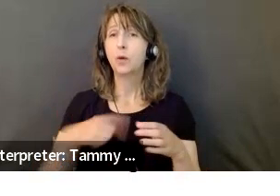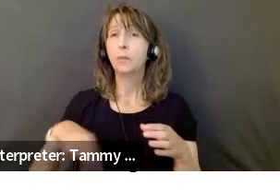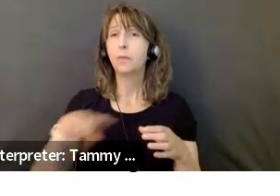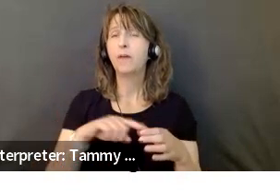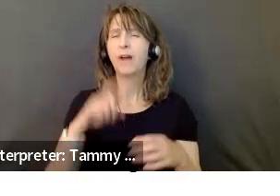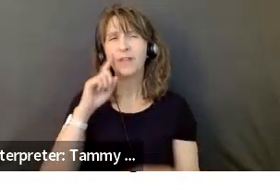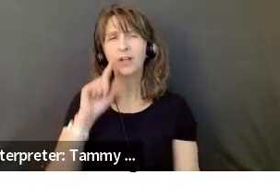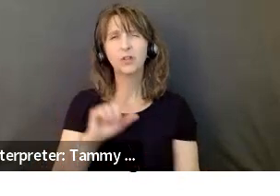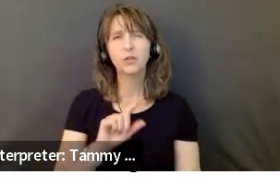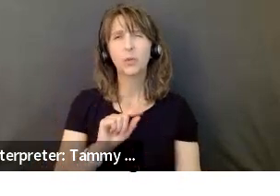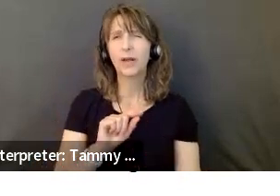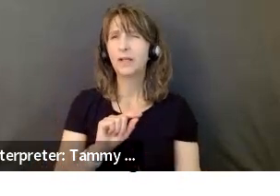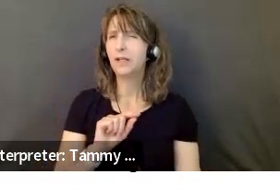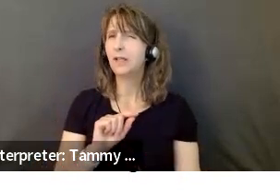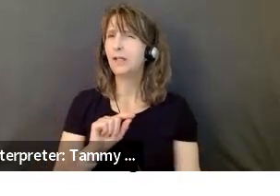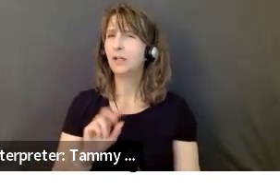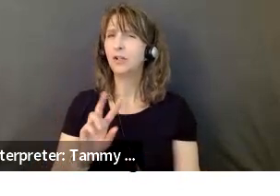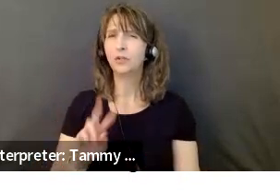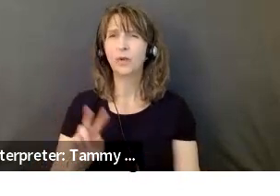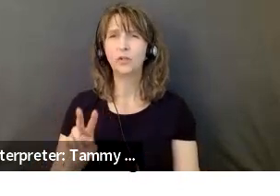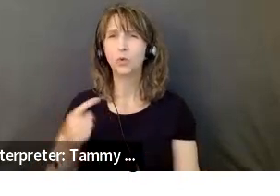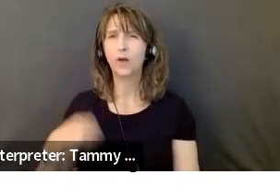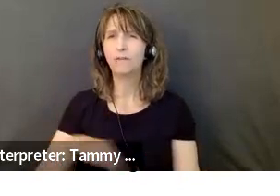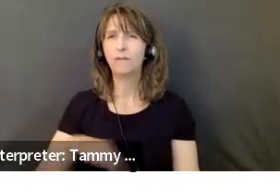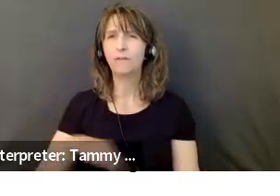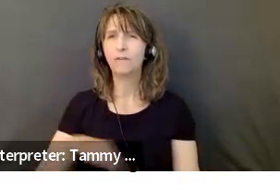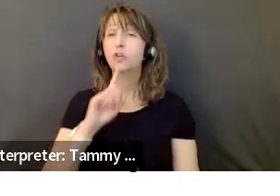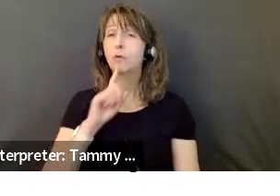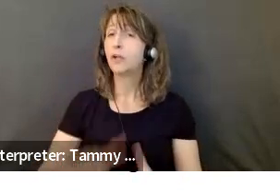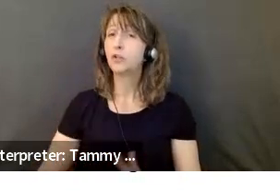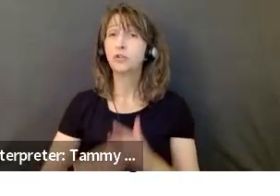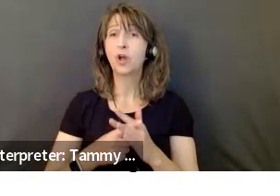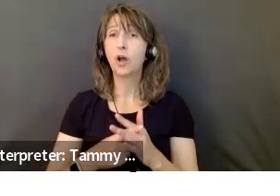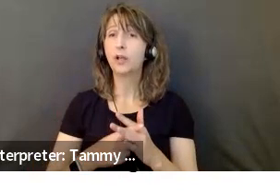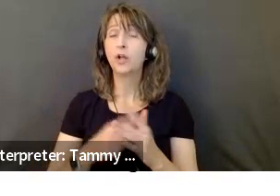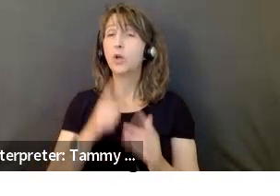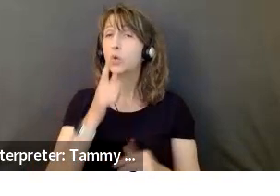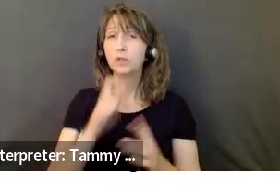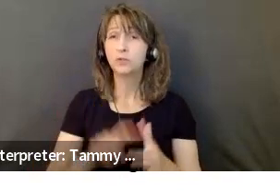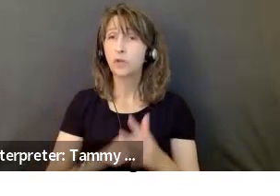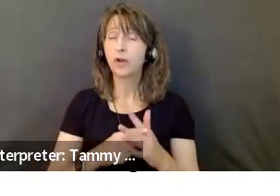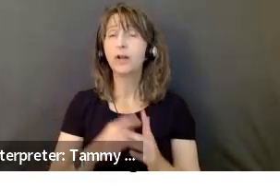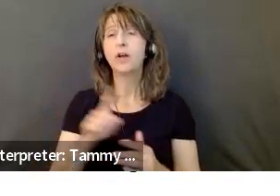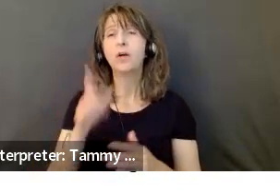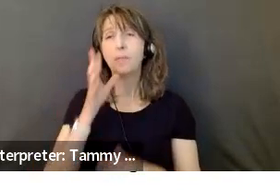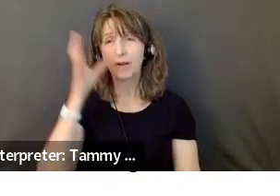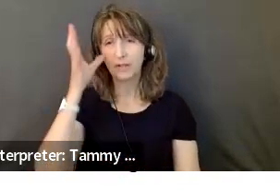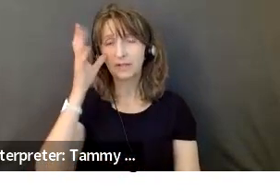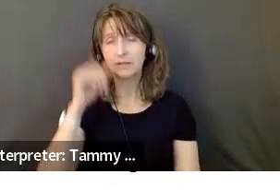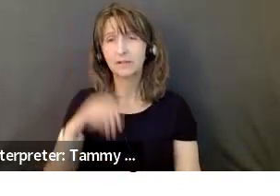It was spearheaded by parents, and at and advocacy groups. We did lead sort of the conversations.